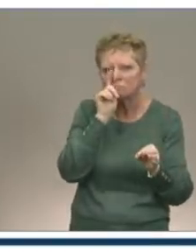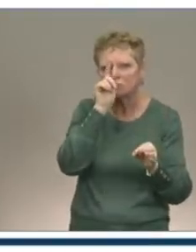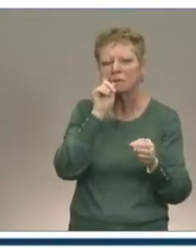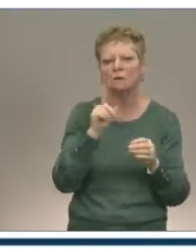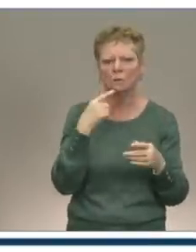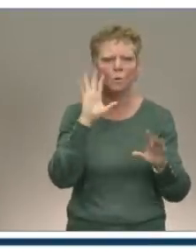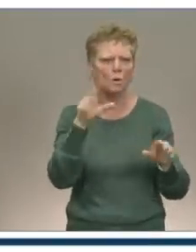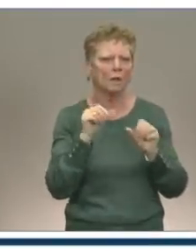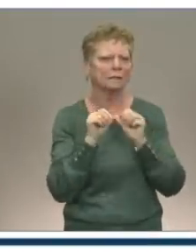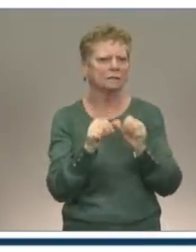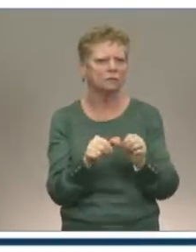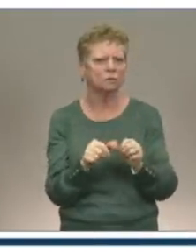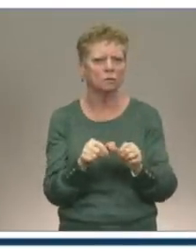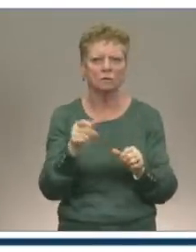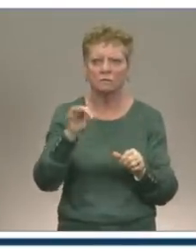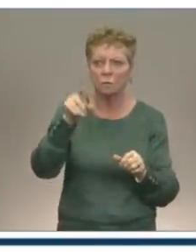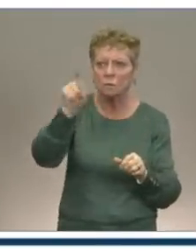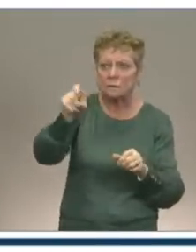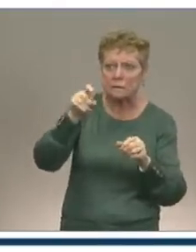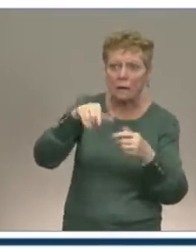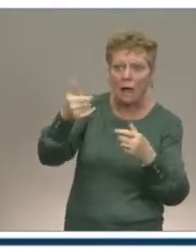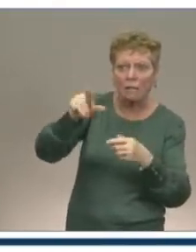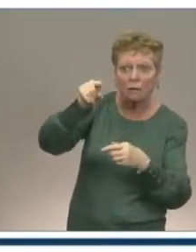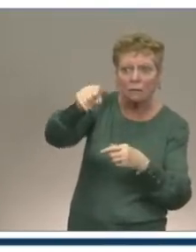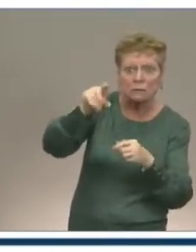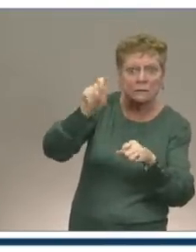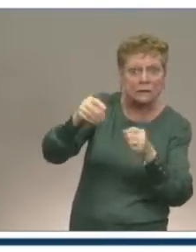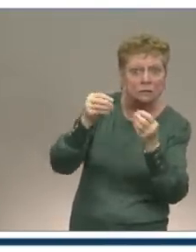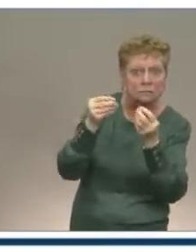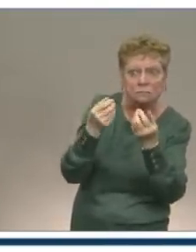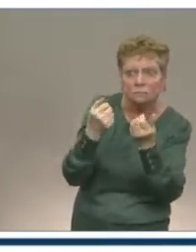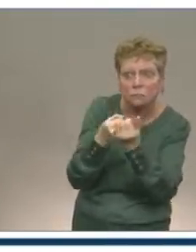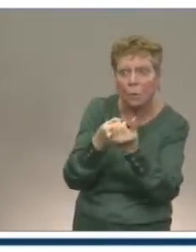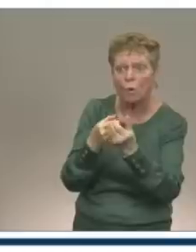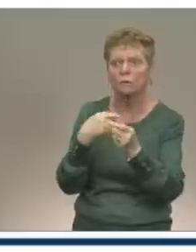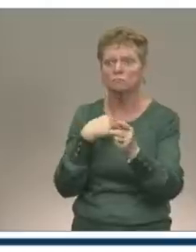parts of the province need extra support we'll make sure that that both testing and vaccine